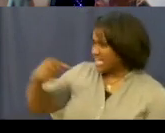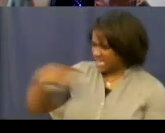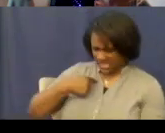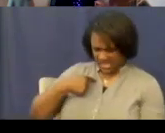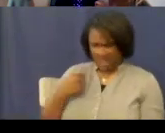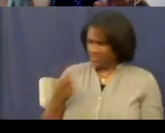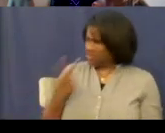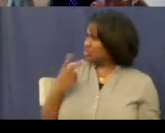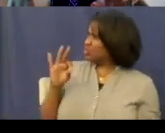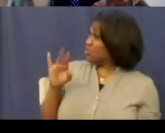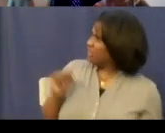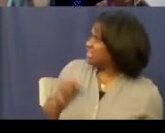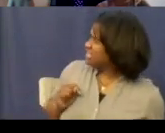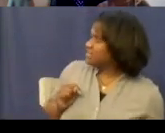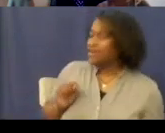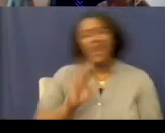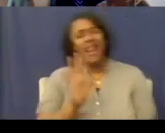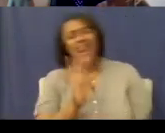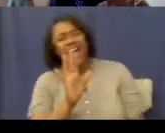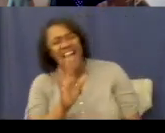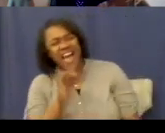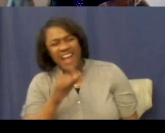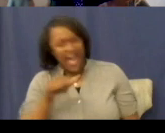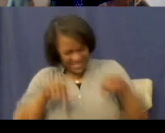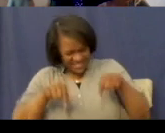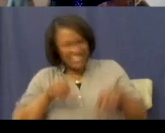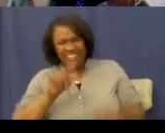Nina Schor: No, no, three feet is how long it is.